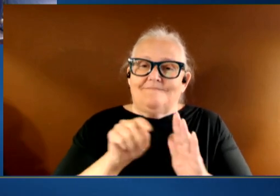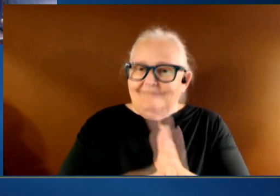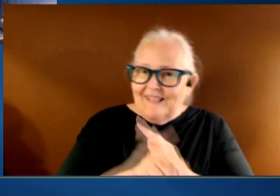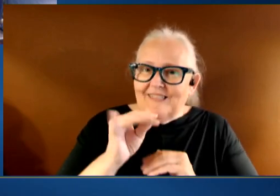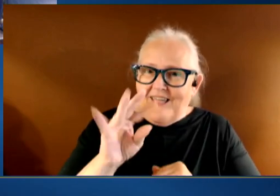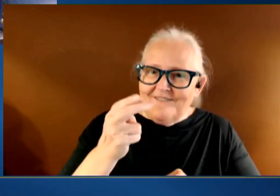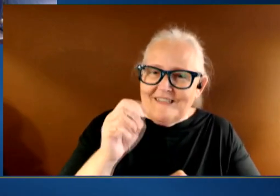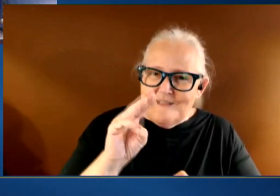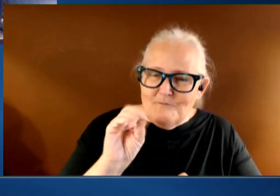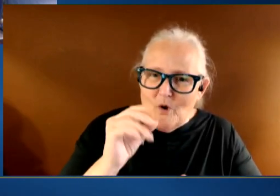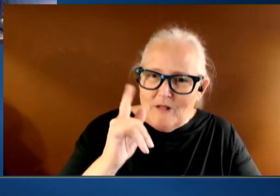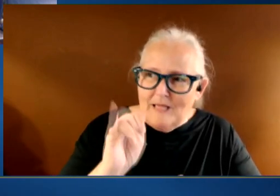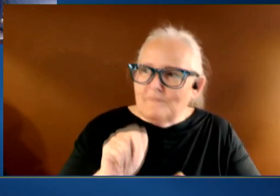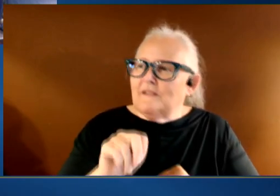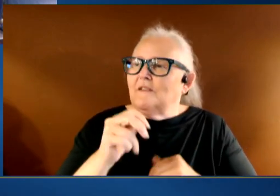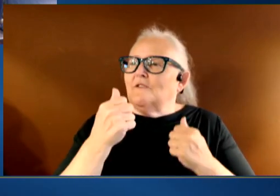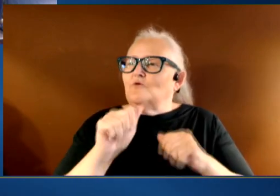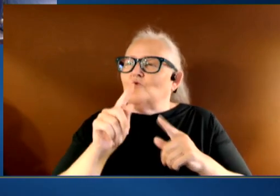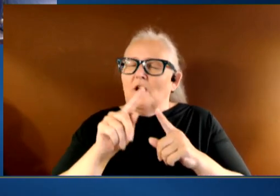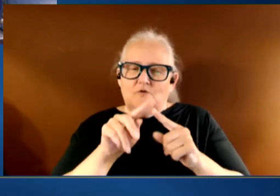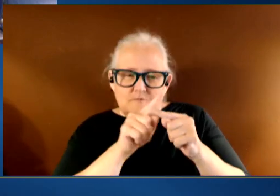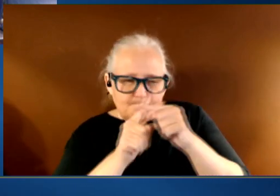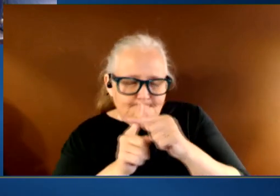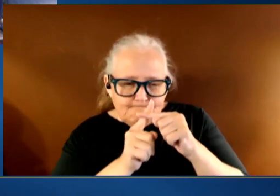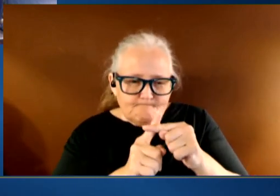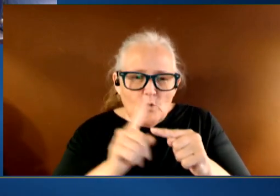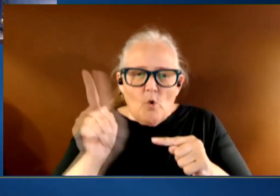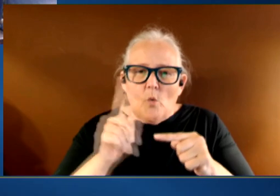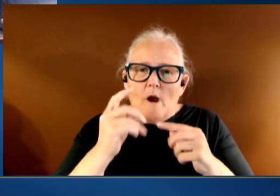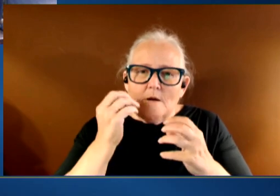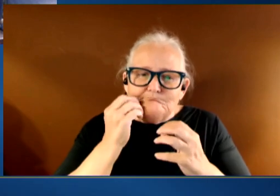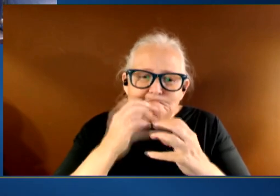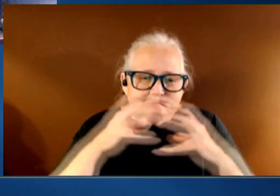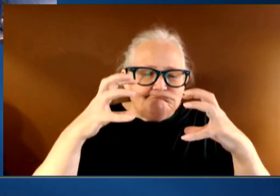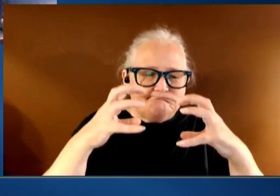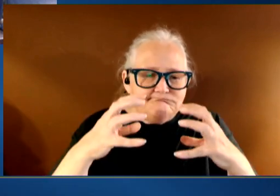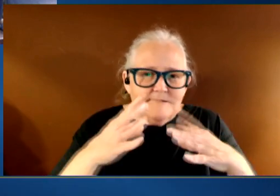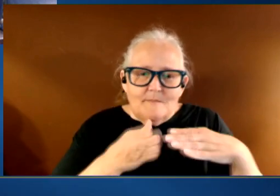targeting inflammatory and oxidation pathways, and targeting vasculature.